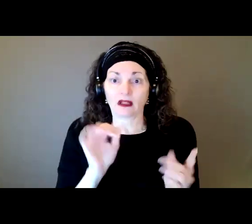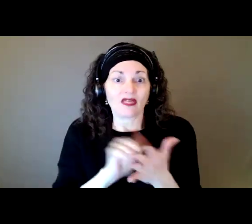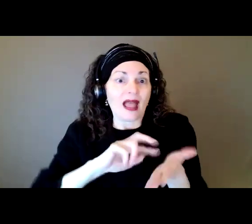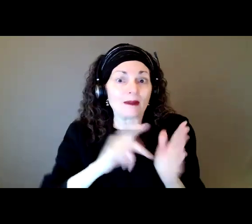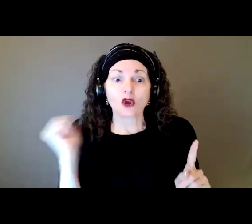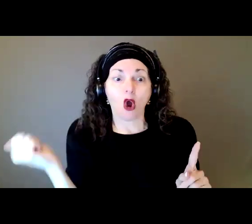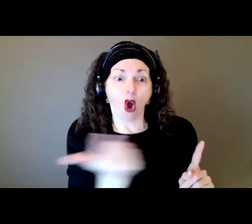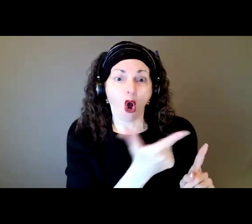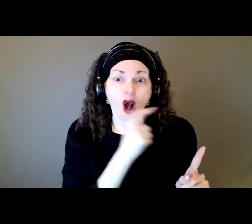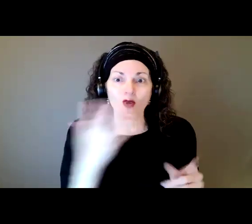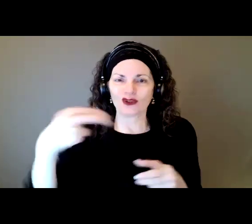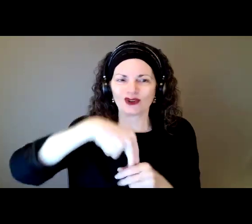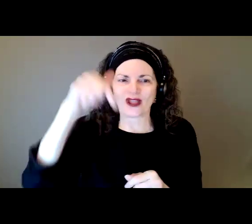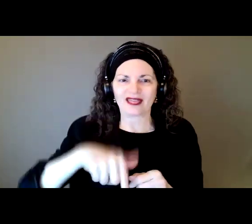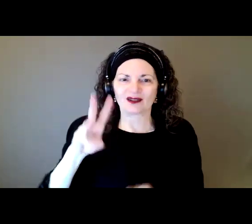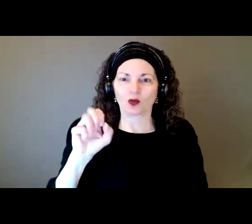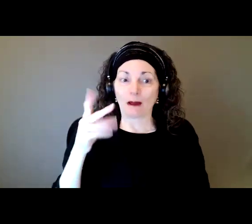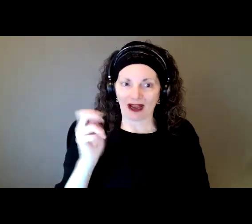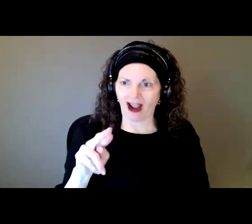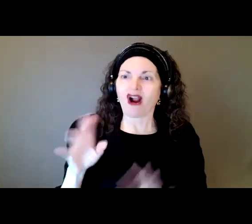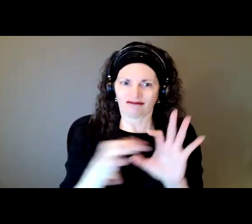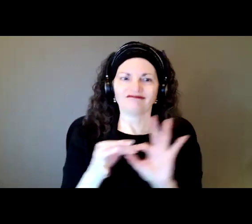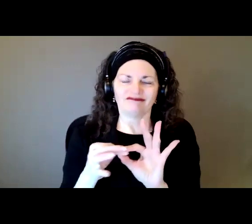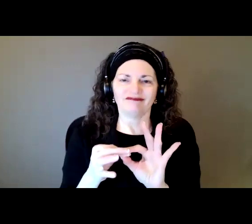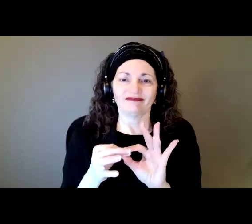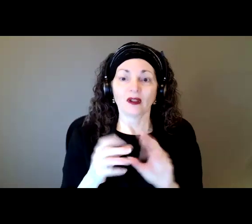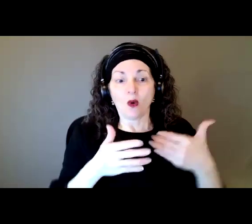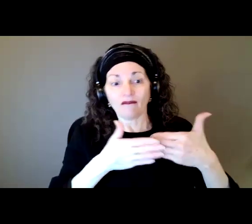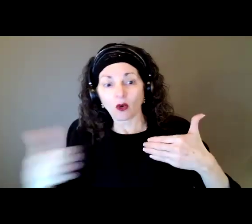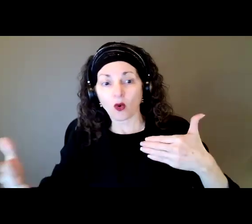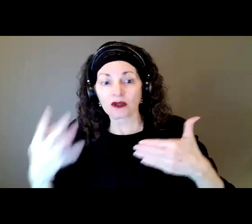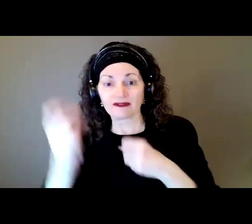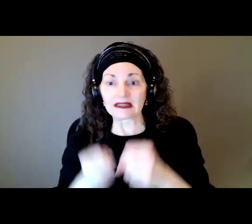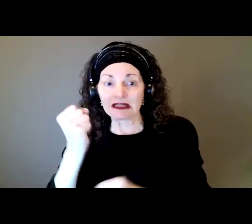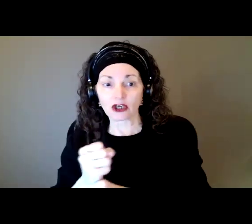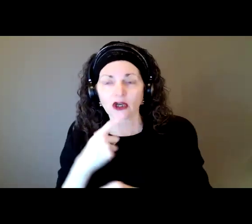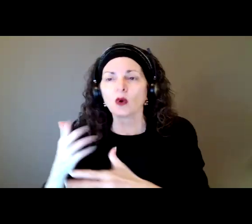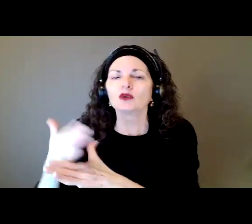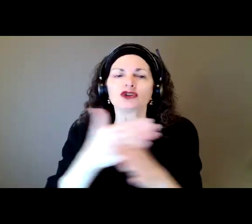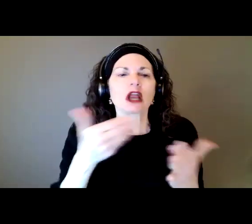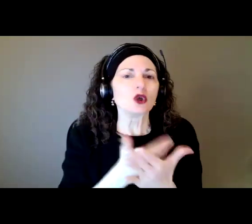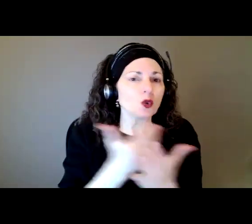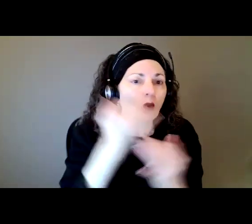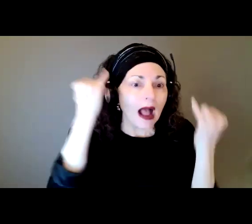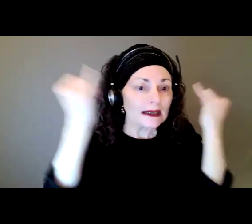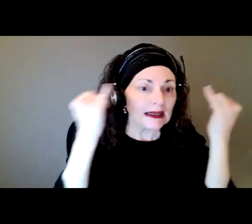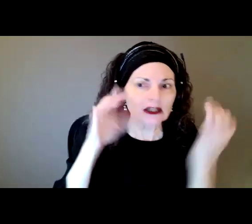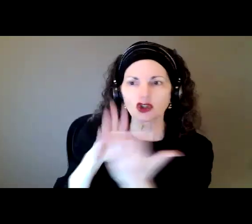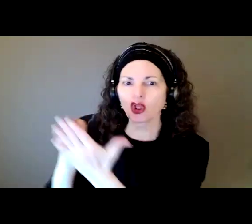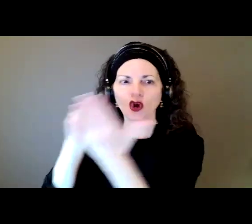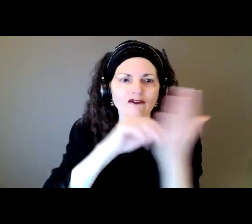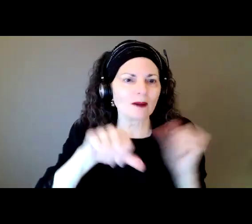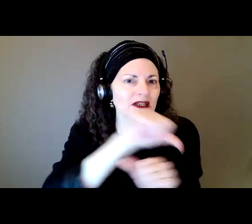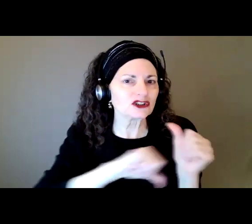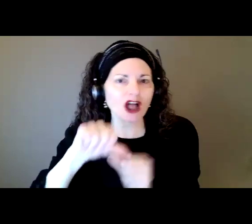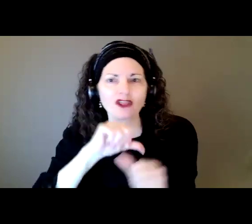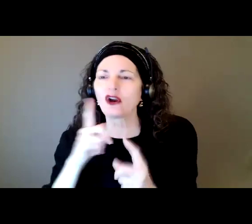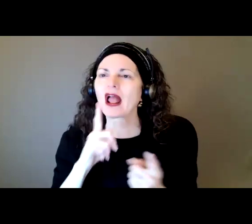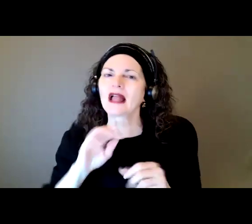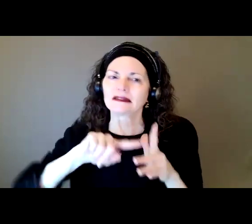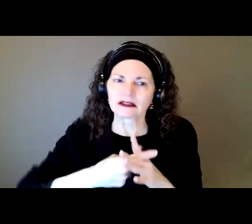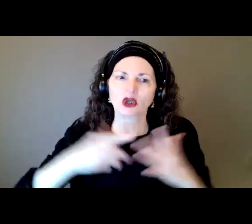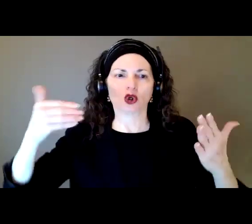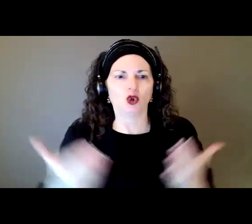Over the course of the next year, we will share new ideas, learn from each other's successes, and implement strategies to address this workforce shortage.